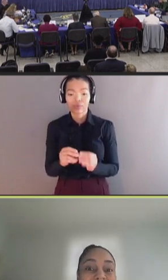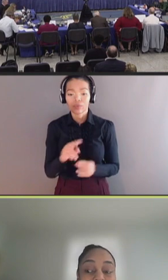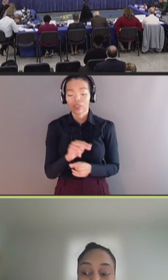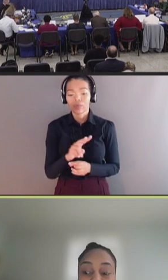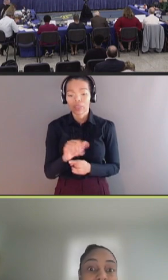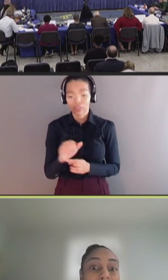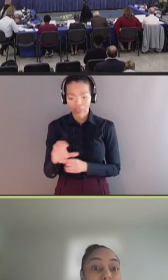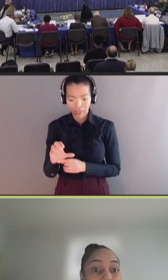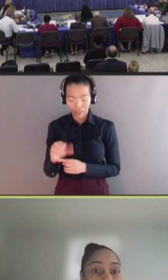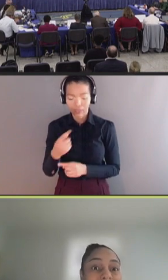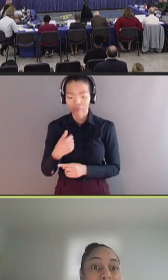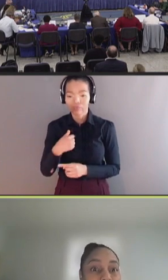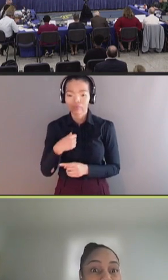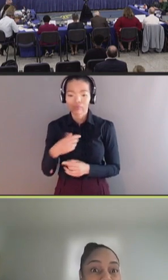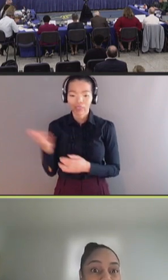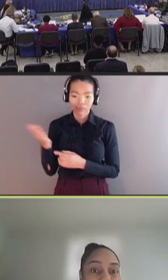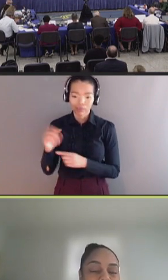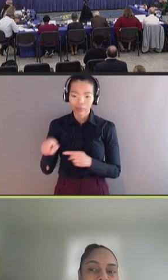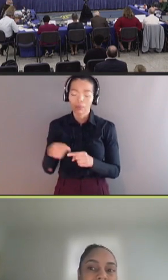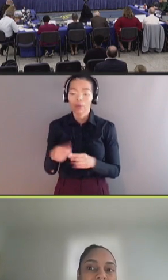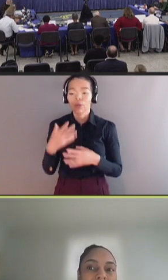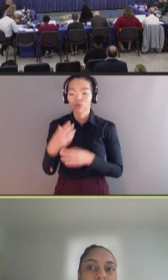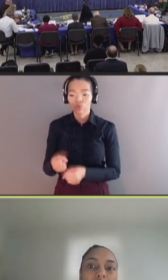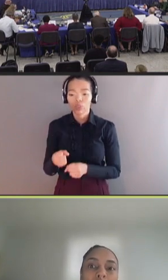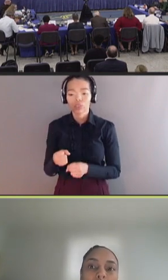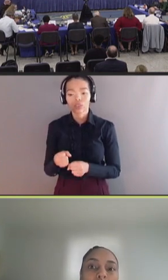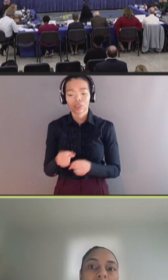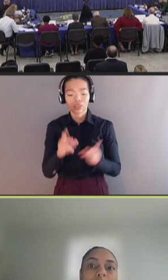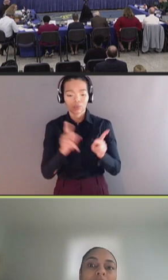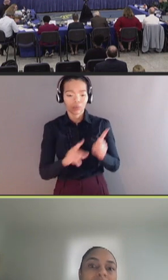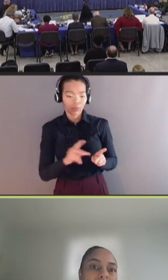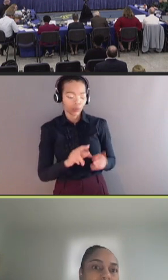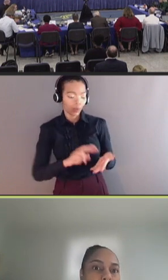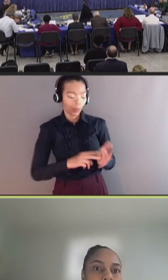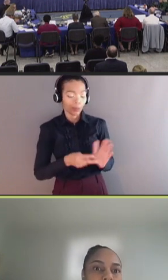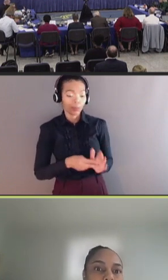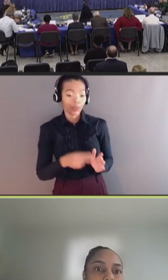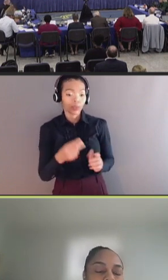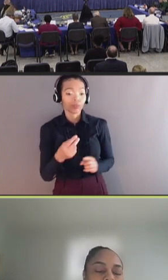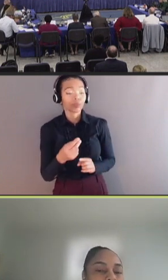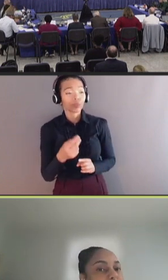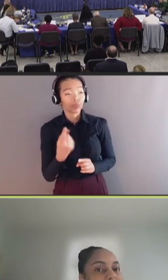I talked a lot about trusted messengers and how one big takeaway from our we can do